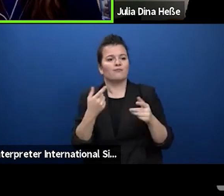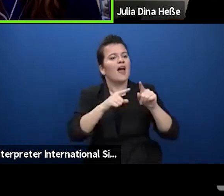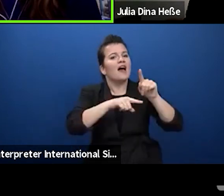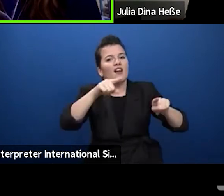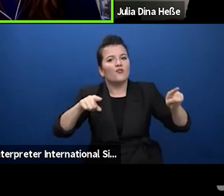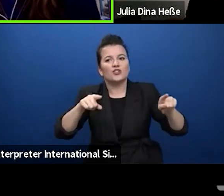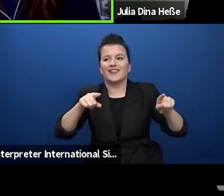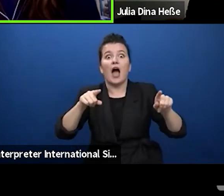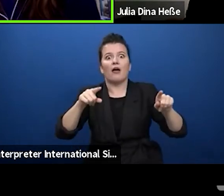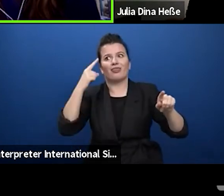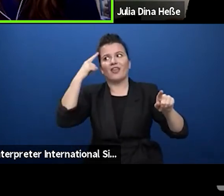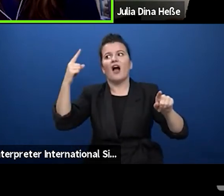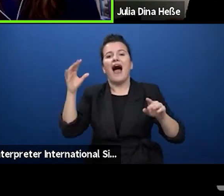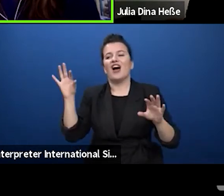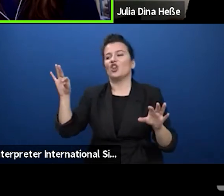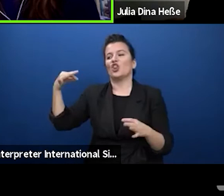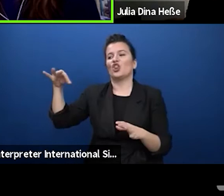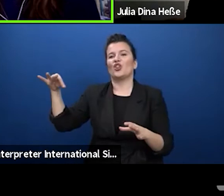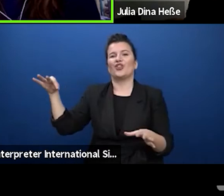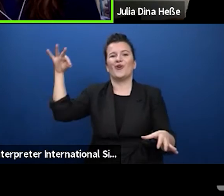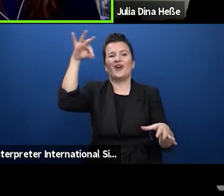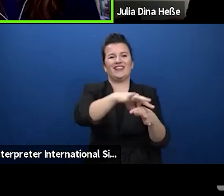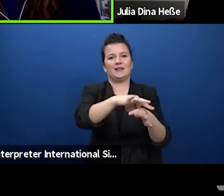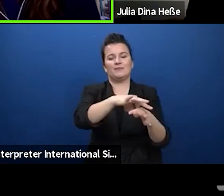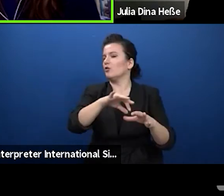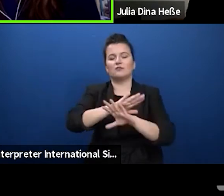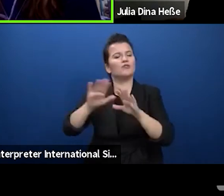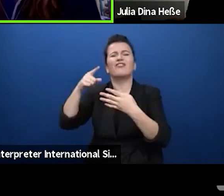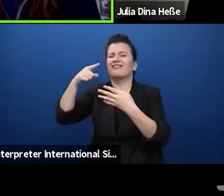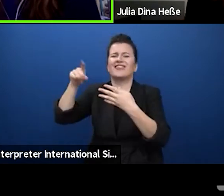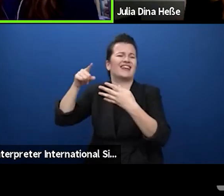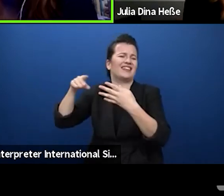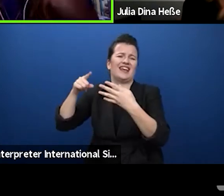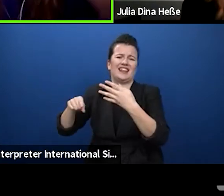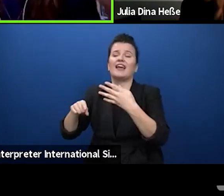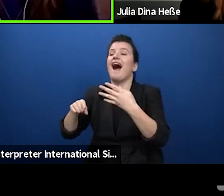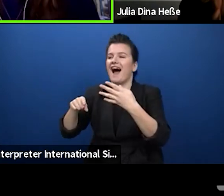to fall into that trap of tokenism, of ticking boxes of you know just ensuring that there's